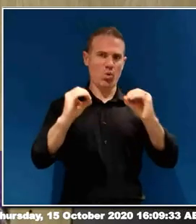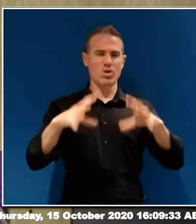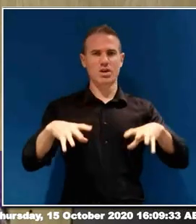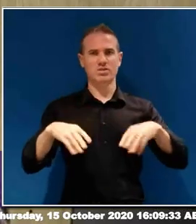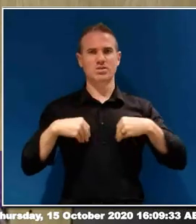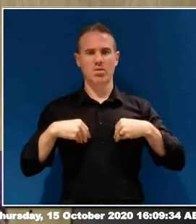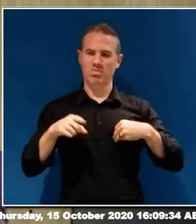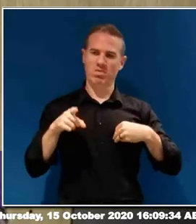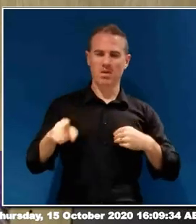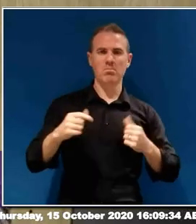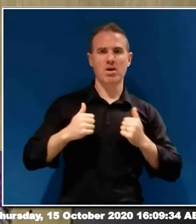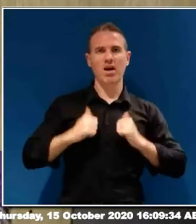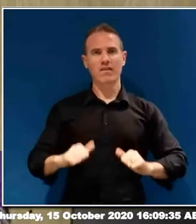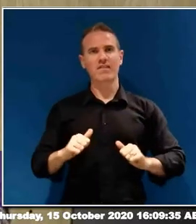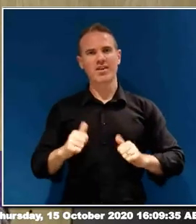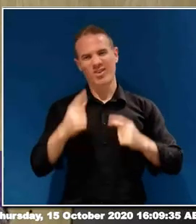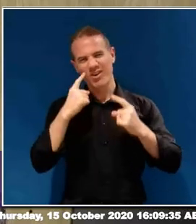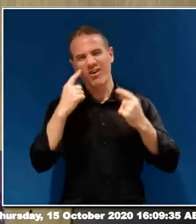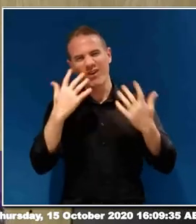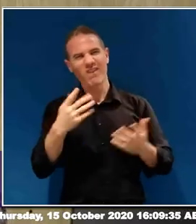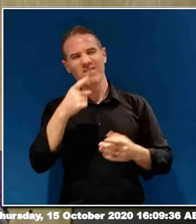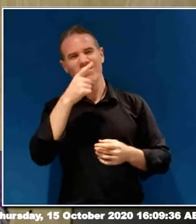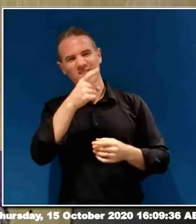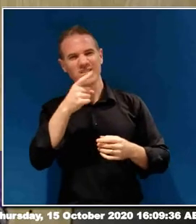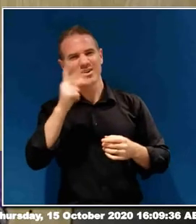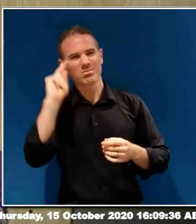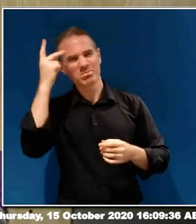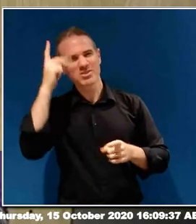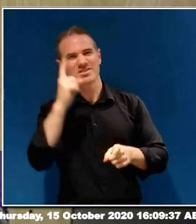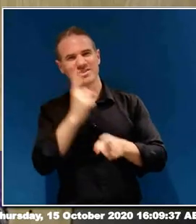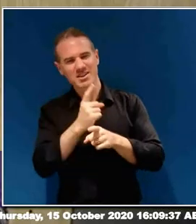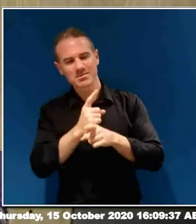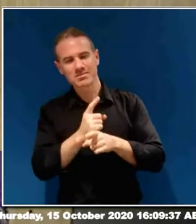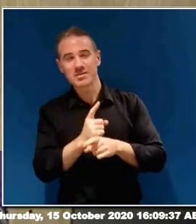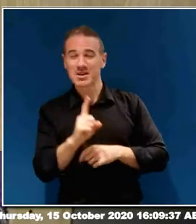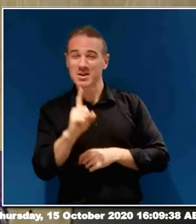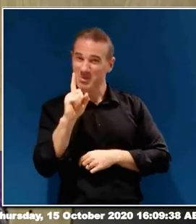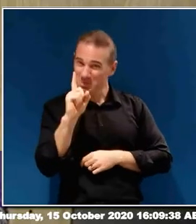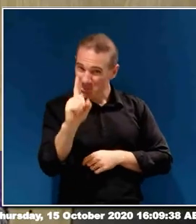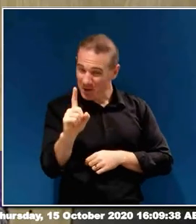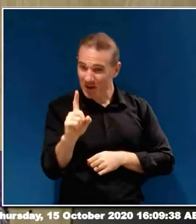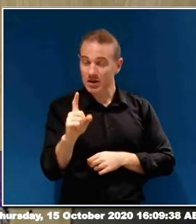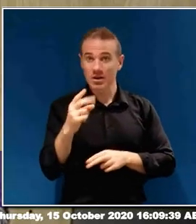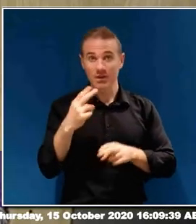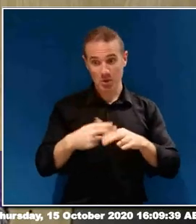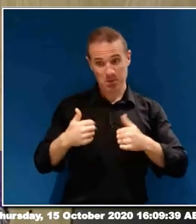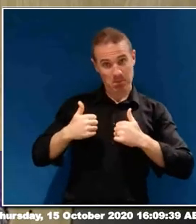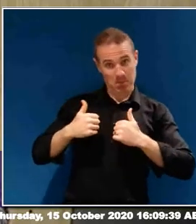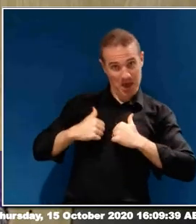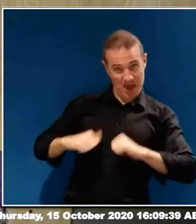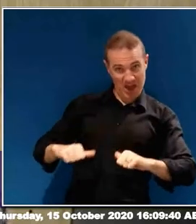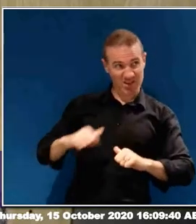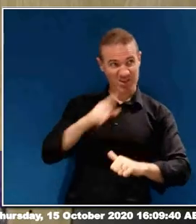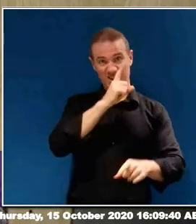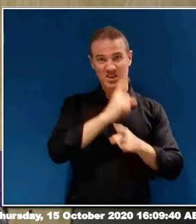But what "zero tolerance" actually means, and sometimes I wonder whether they realise it when they say it, is it was a deliberate policy